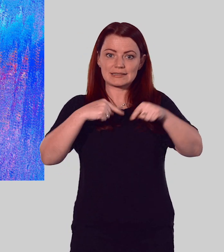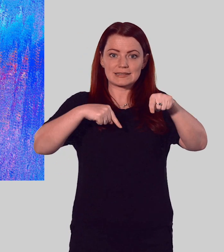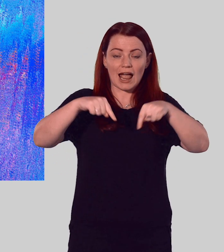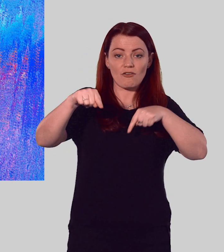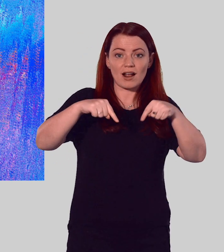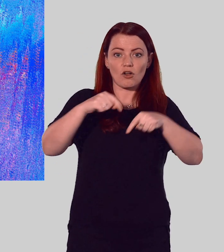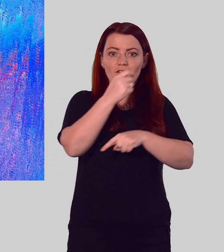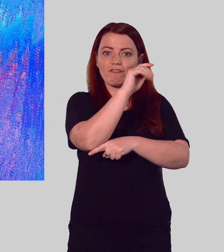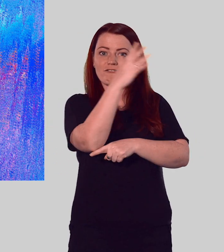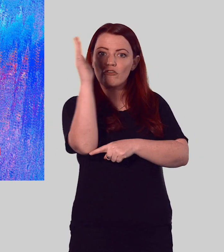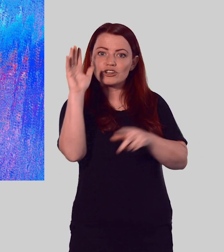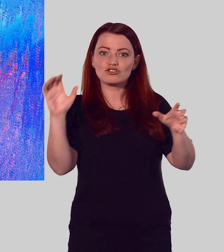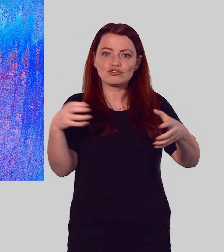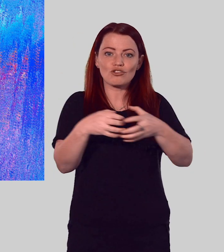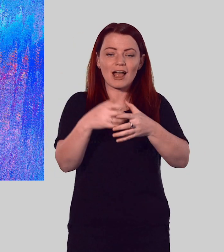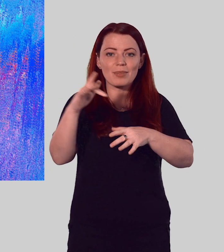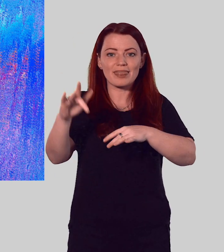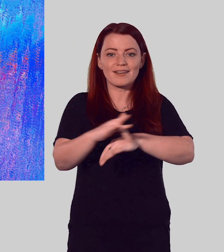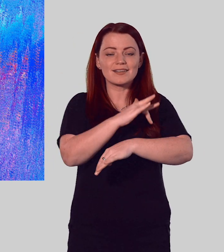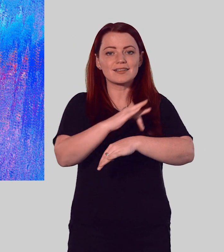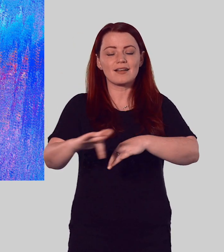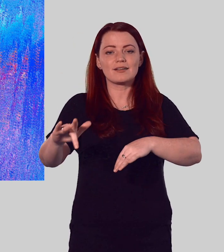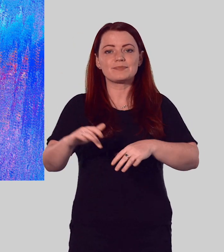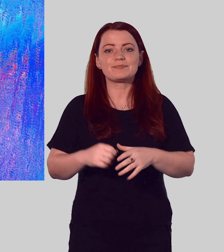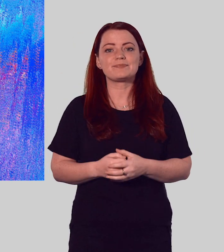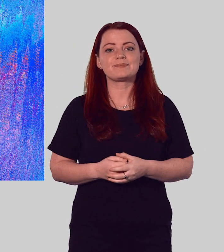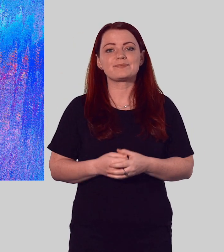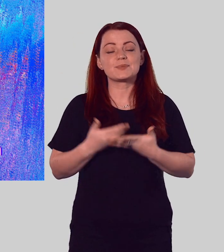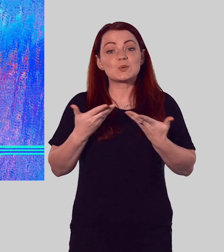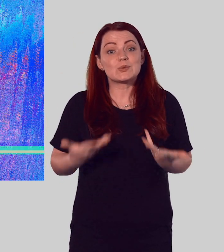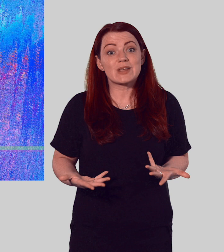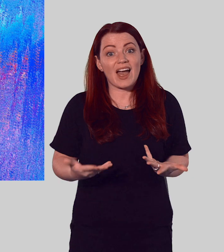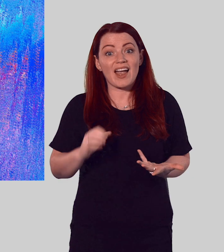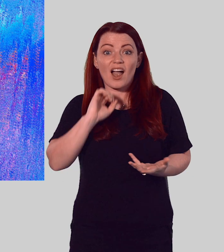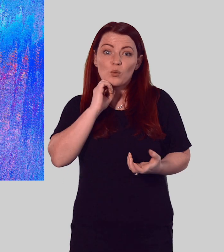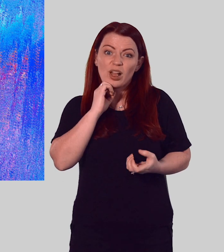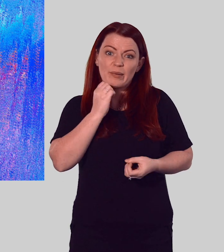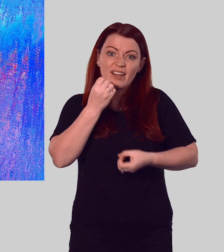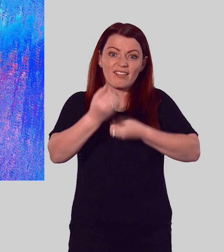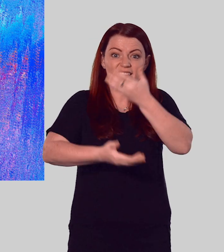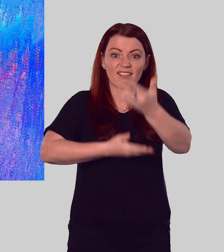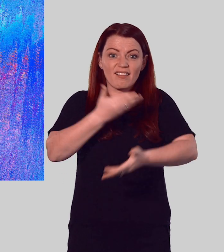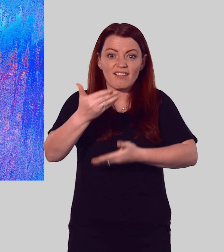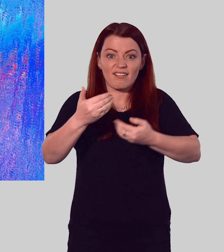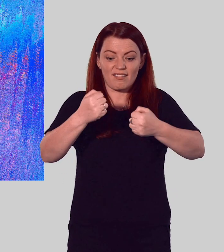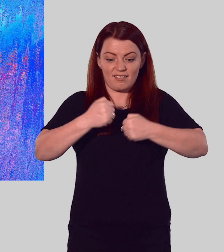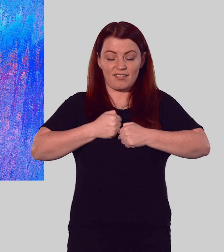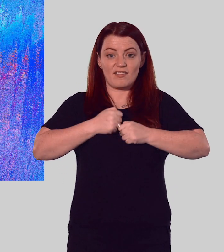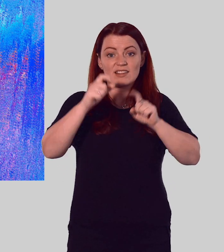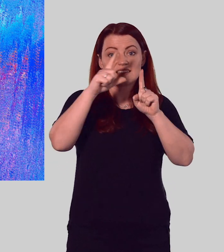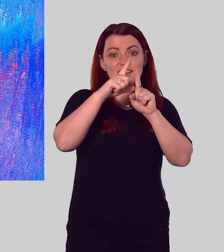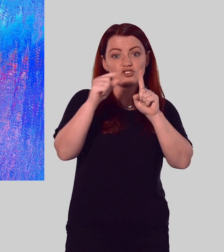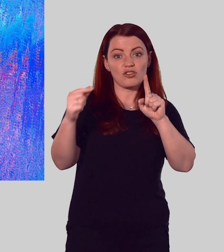and today I will be sharing with you the digital participation and